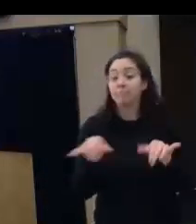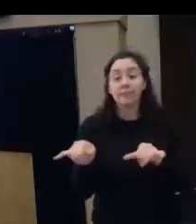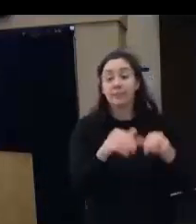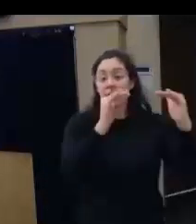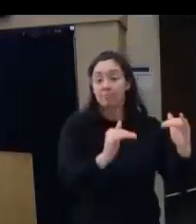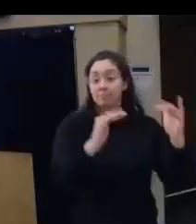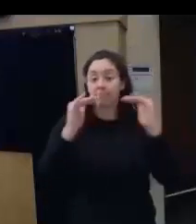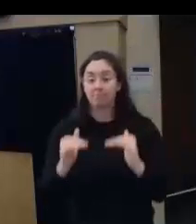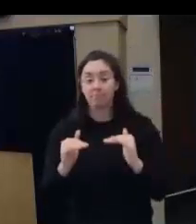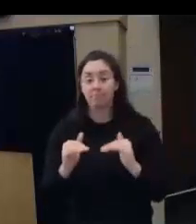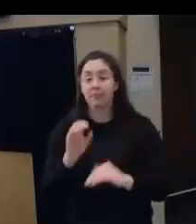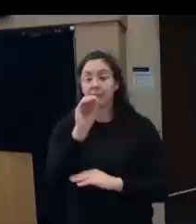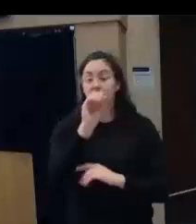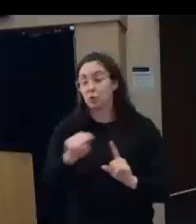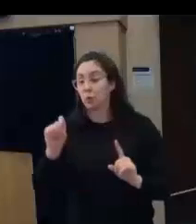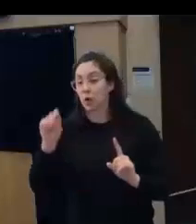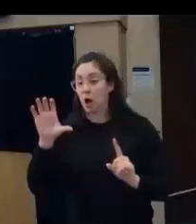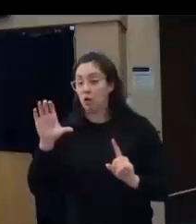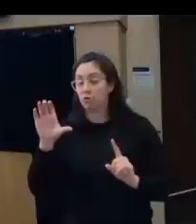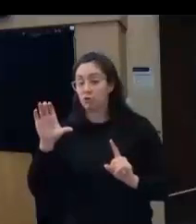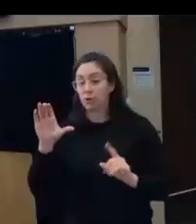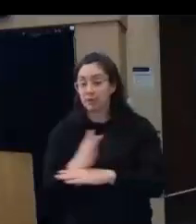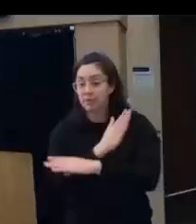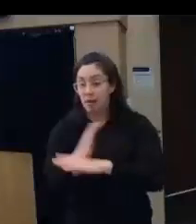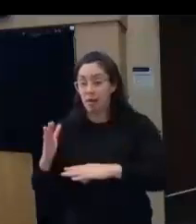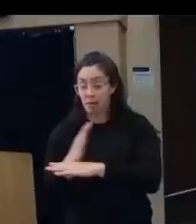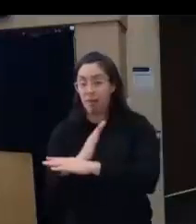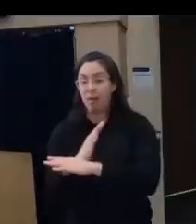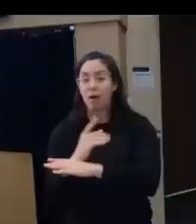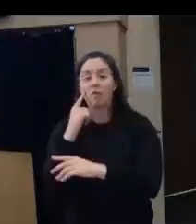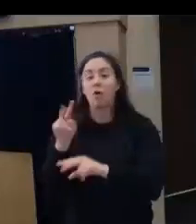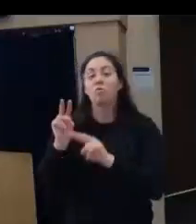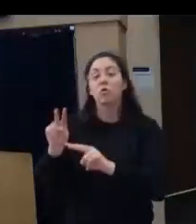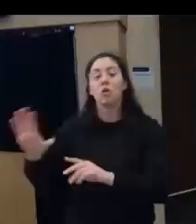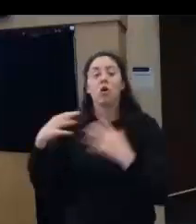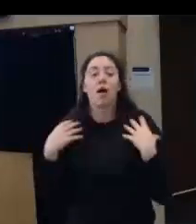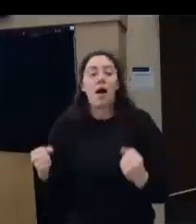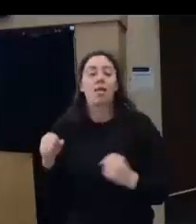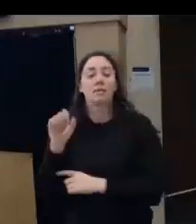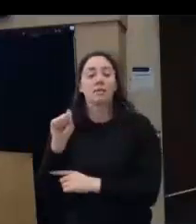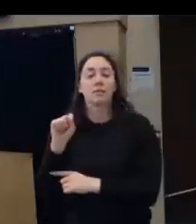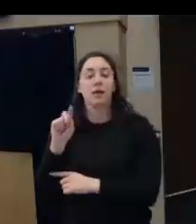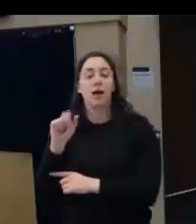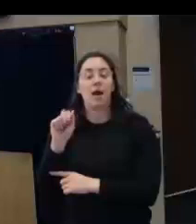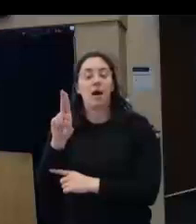looked at a 0 to 100 measure a zero to 100 scale looking at perceived health status once again